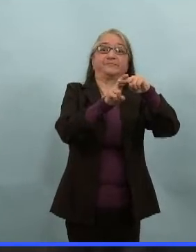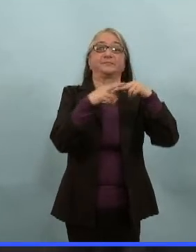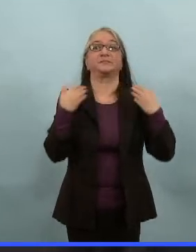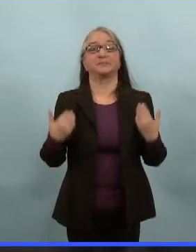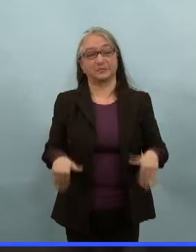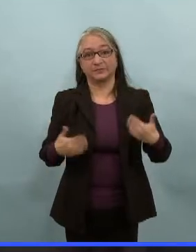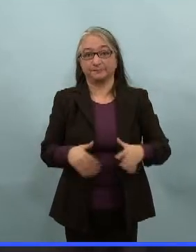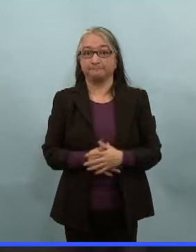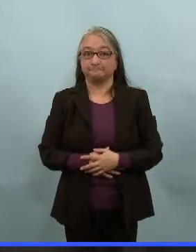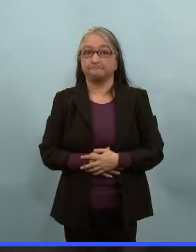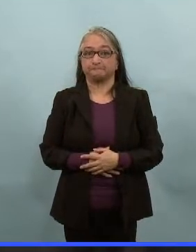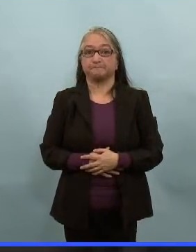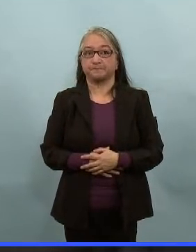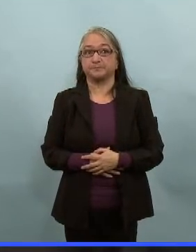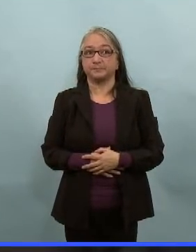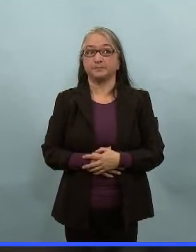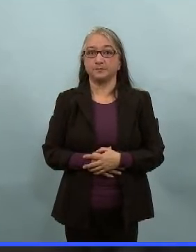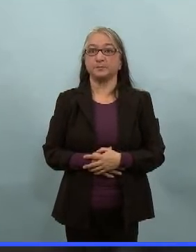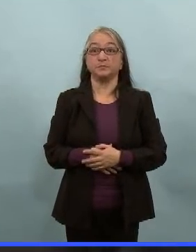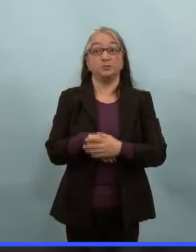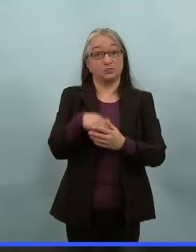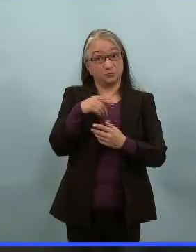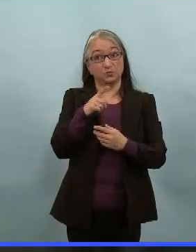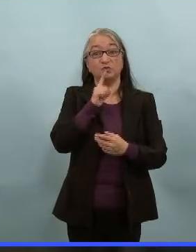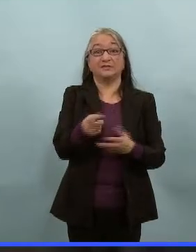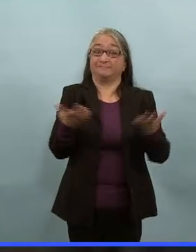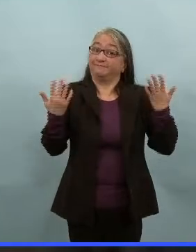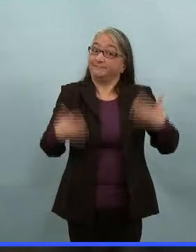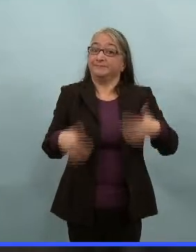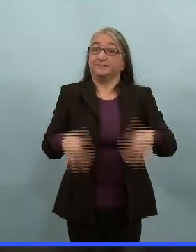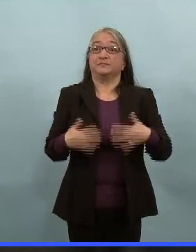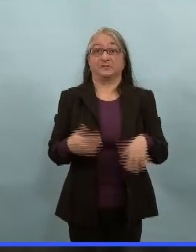a hundred but we all slow down today when we're coming into work because it's icy